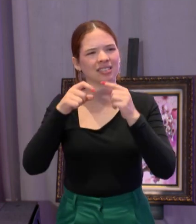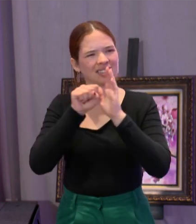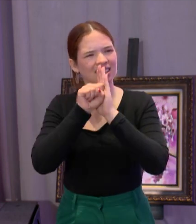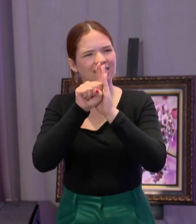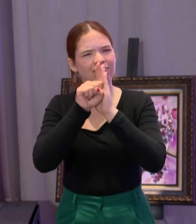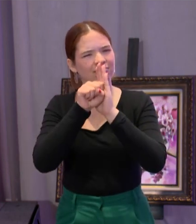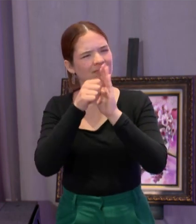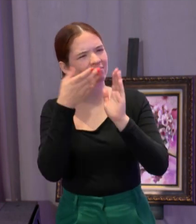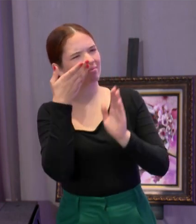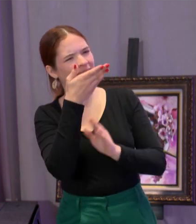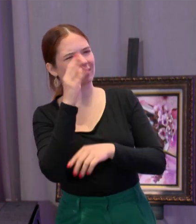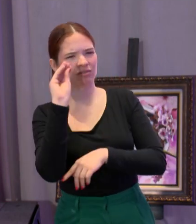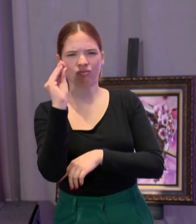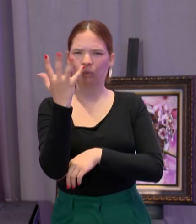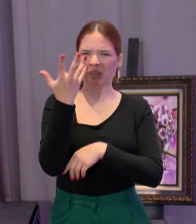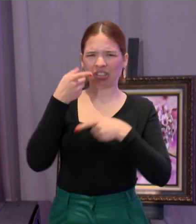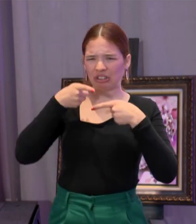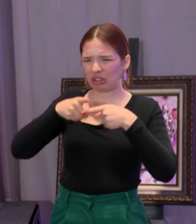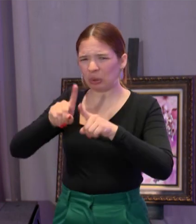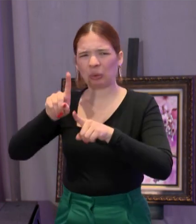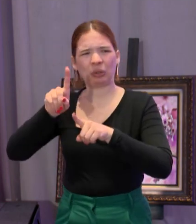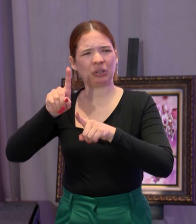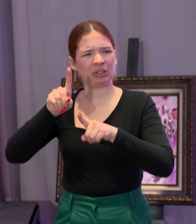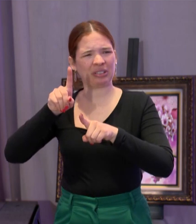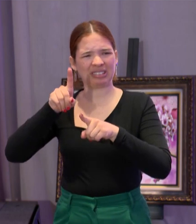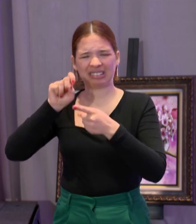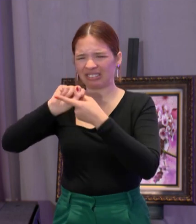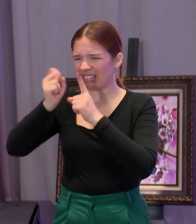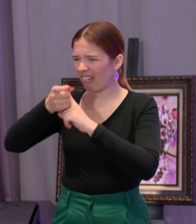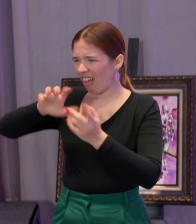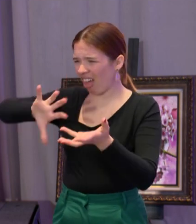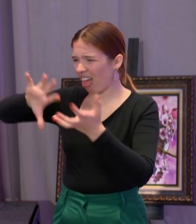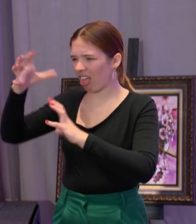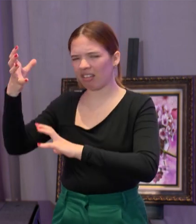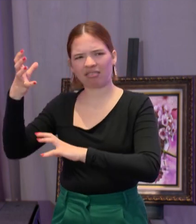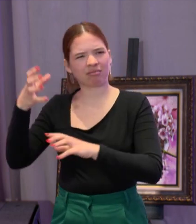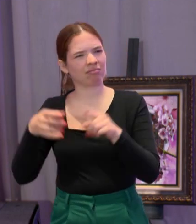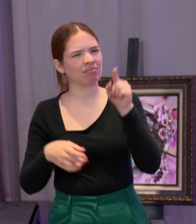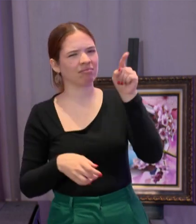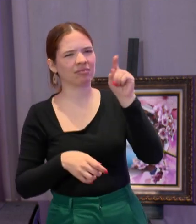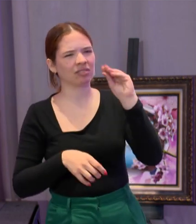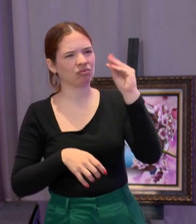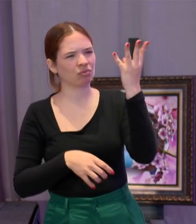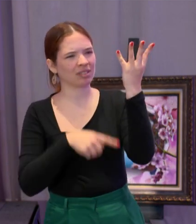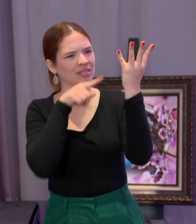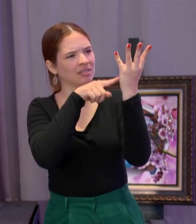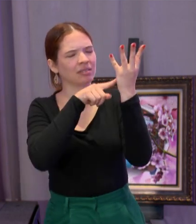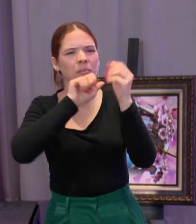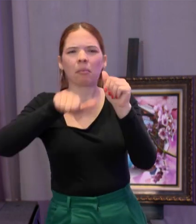IN A PERIOD OF SOCIAL STRIFE IS TELLING. BEHIND THE BEAUTY OF SAKURA